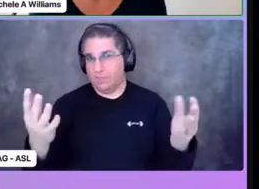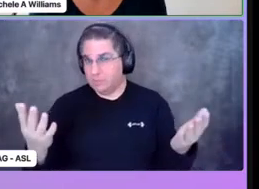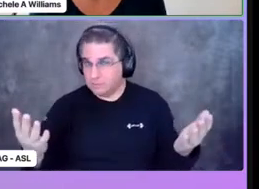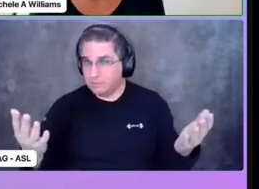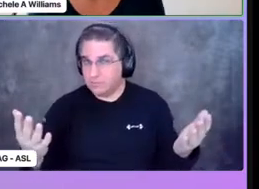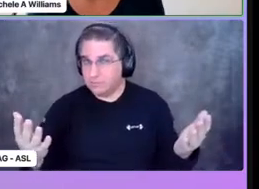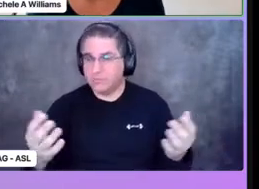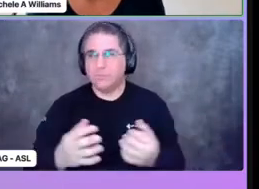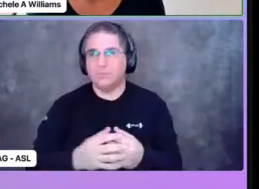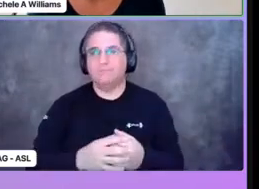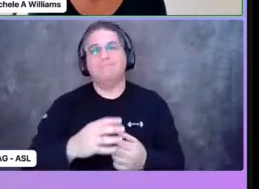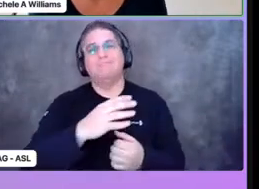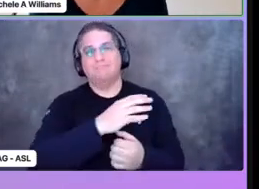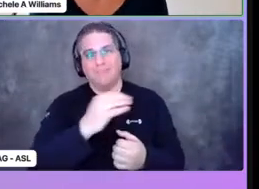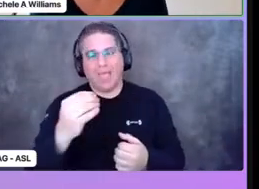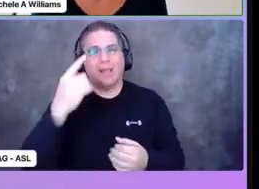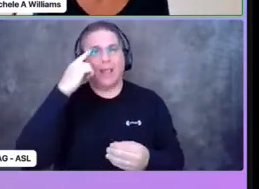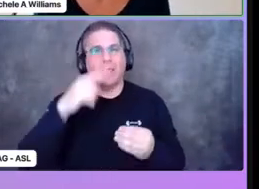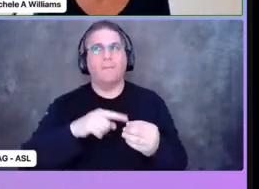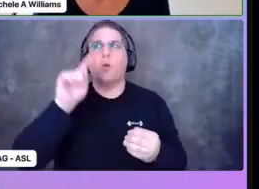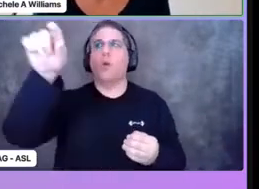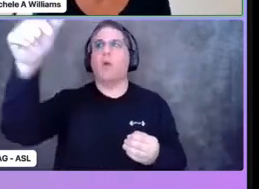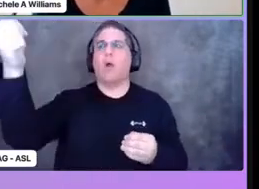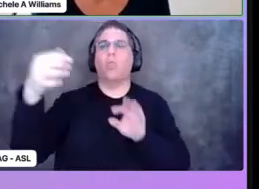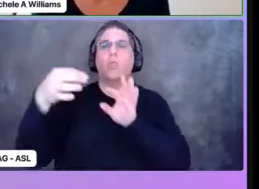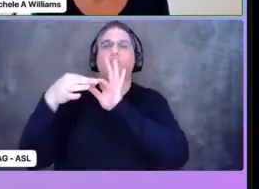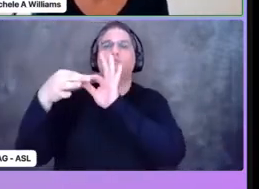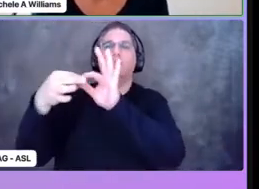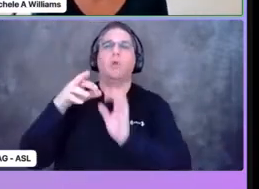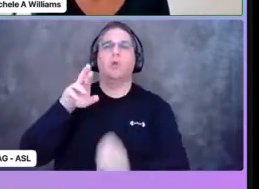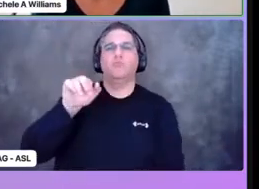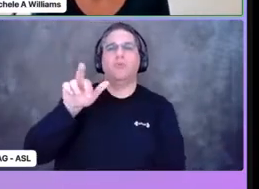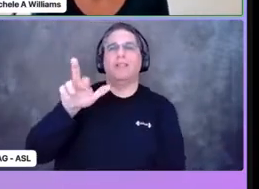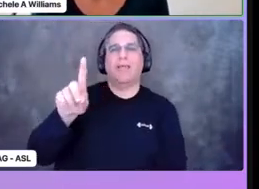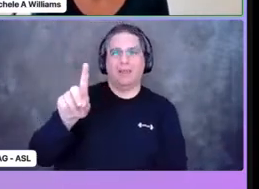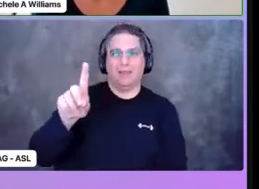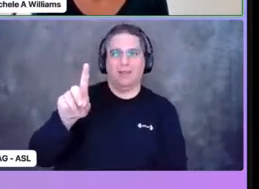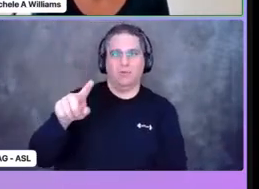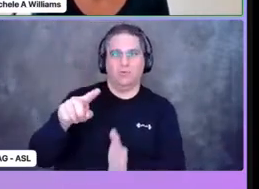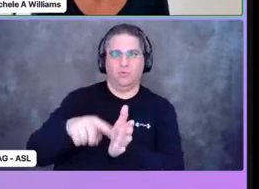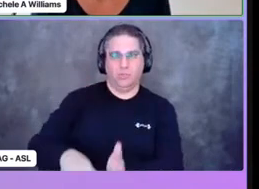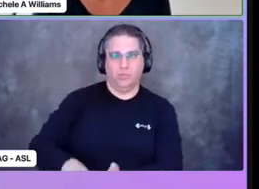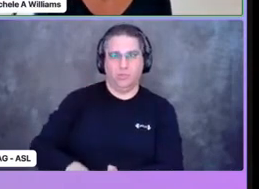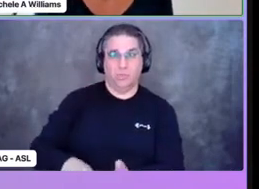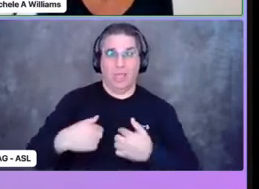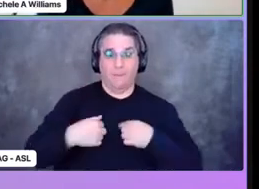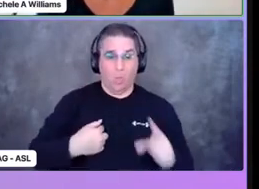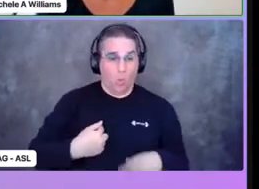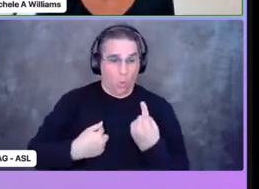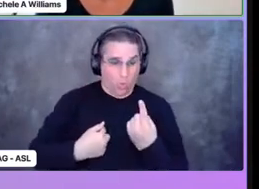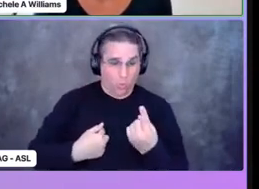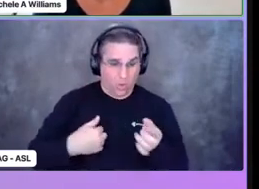will that entire year help bring about more findings. And then again, those things are also paired with related